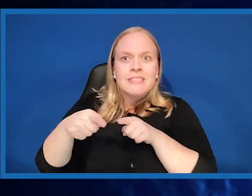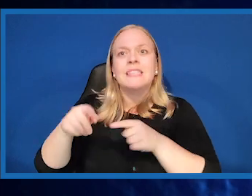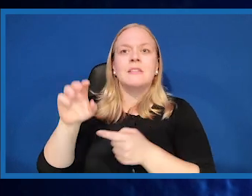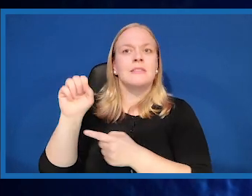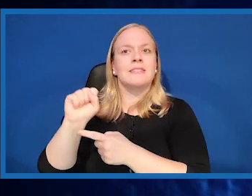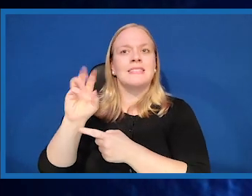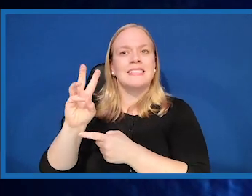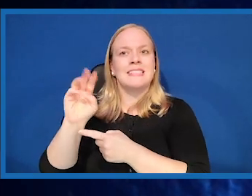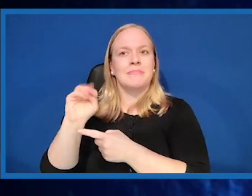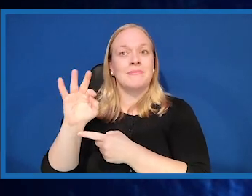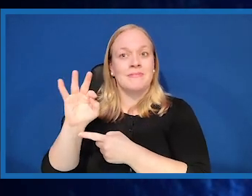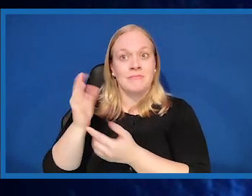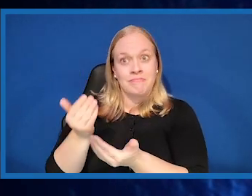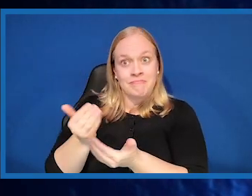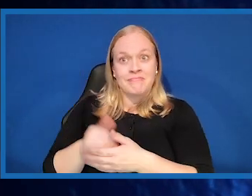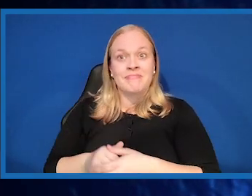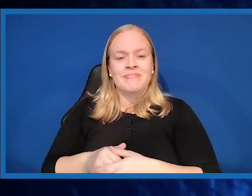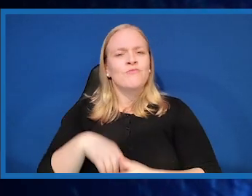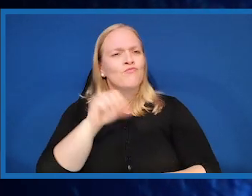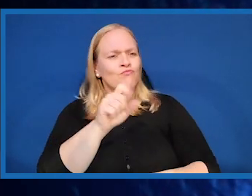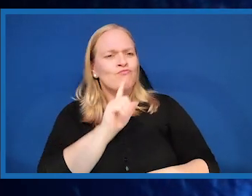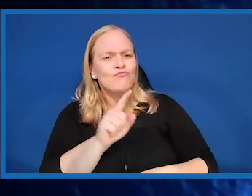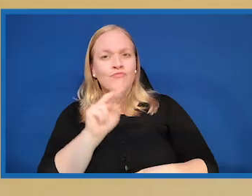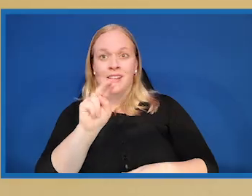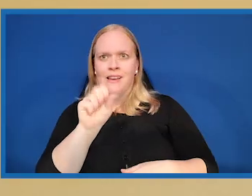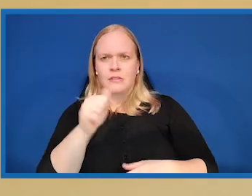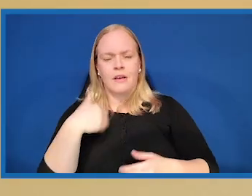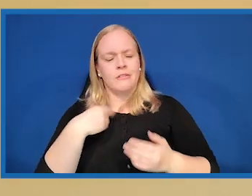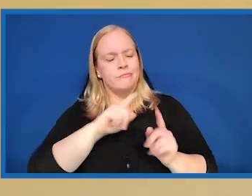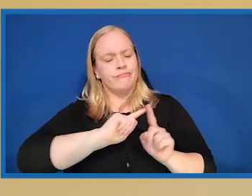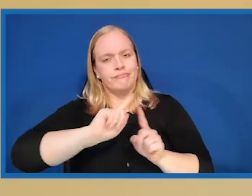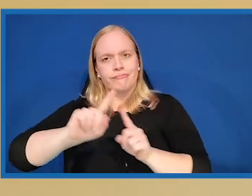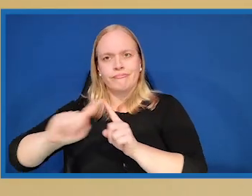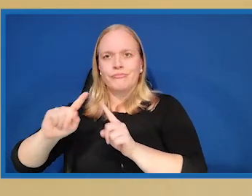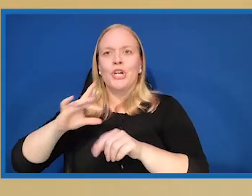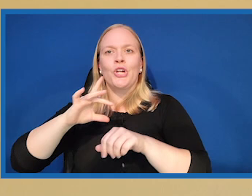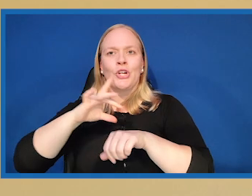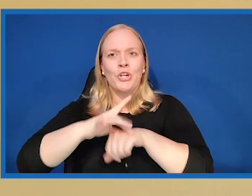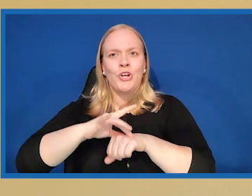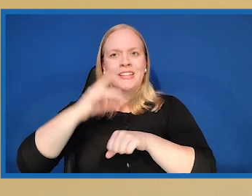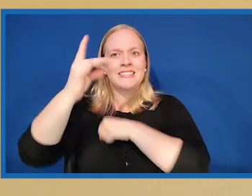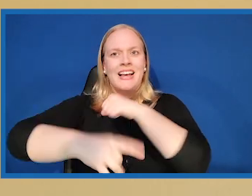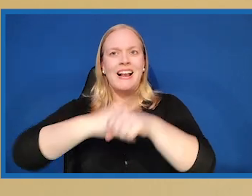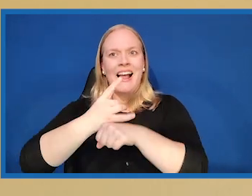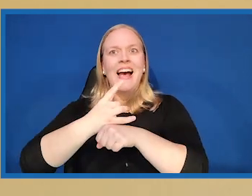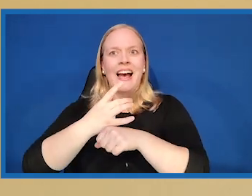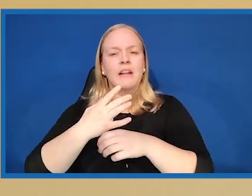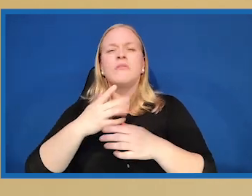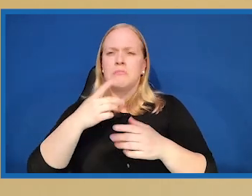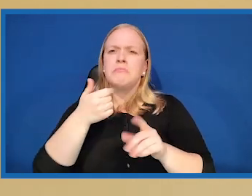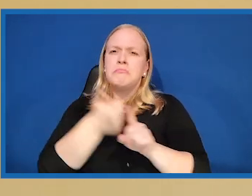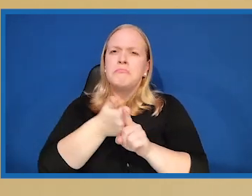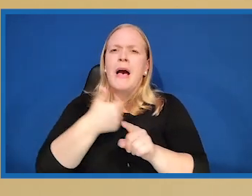HAS A WIDE RANGE OF, UH, EARTH SCIENCE SATELLITES THAT ACTUALLY STUDY EARTH IN VERY DIFFERENT WAYS. RIGHT. UH, BUT FIRST I WOULD